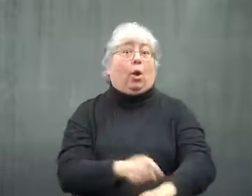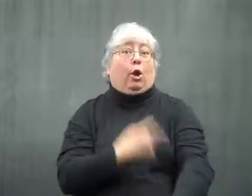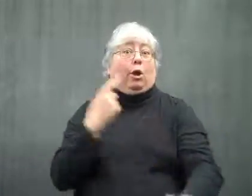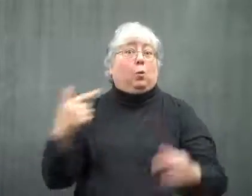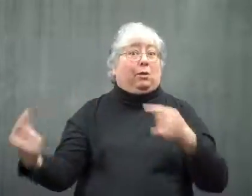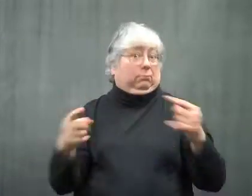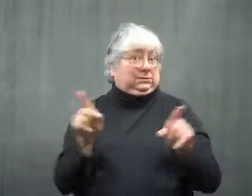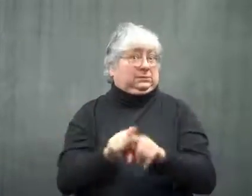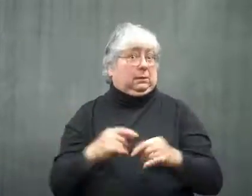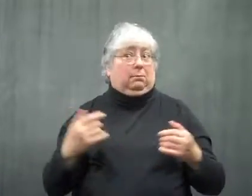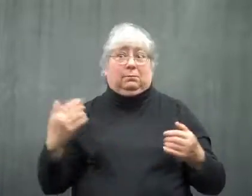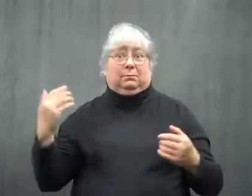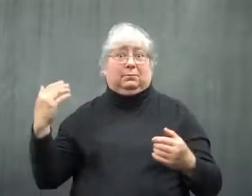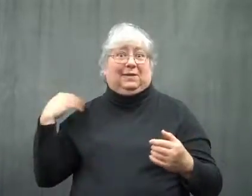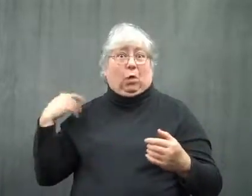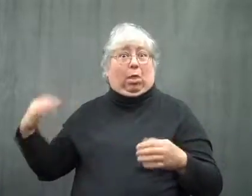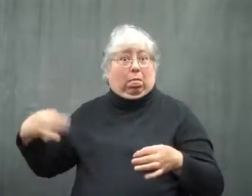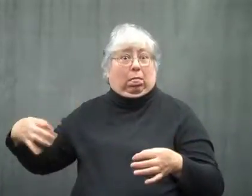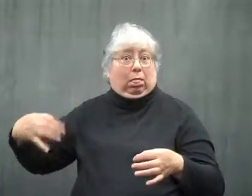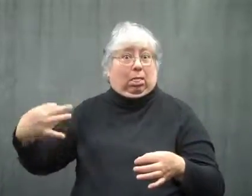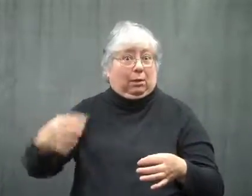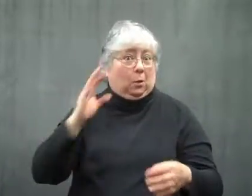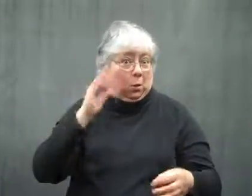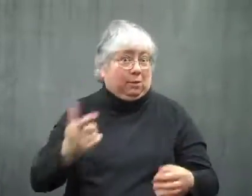How long will it take? Will there be extensions like this budget?